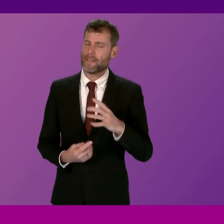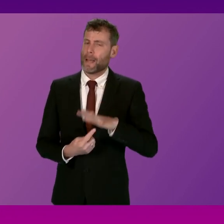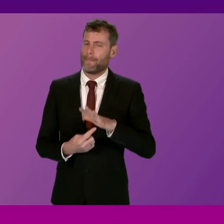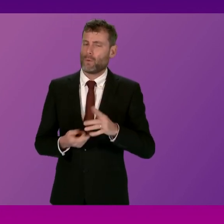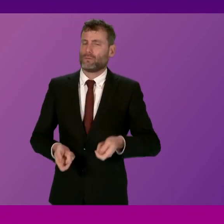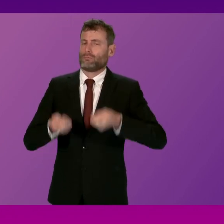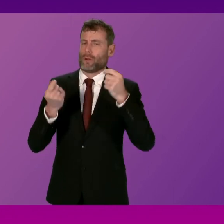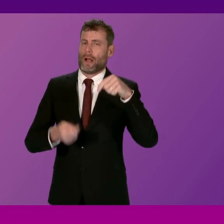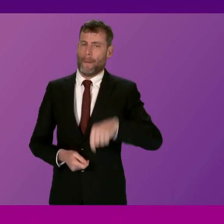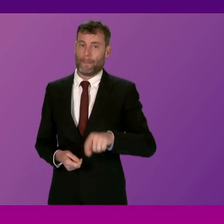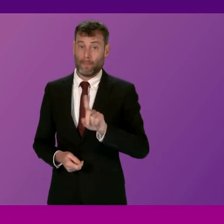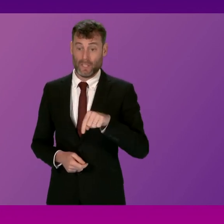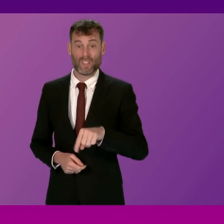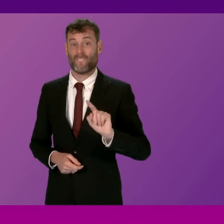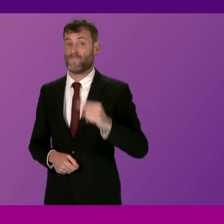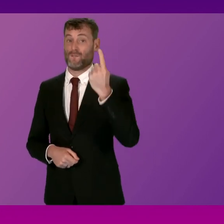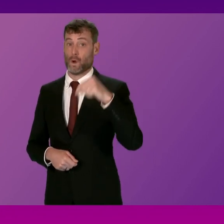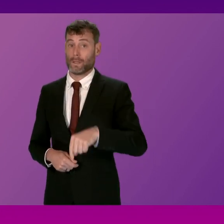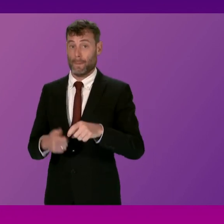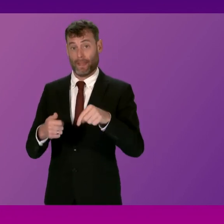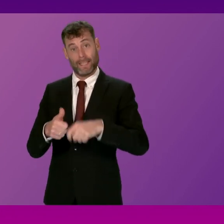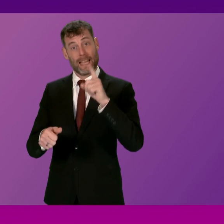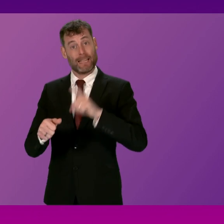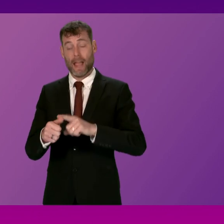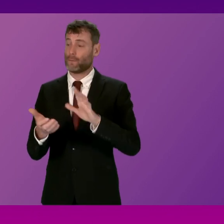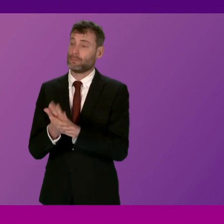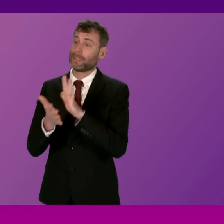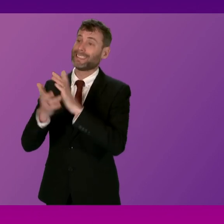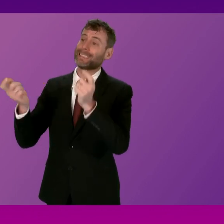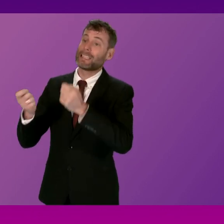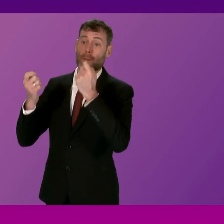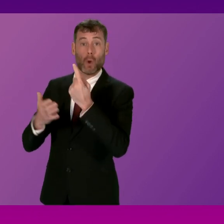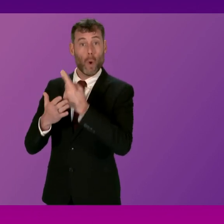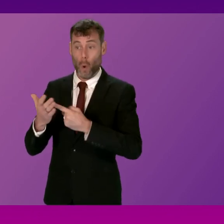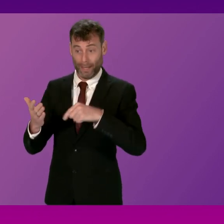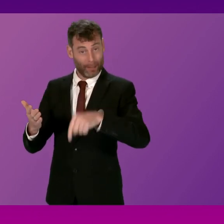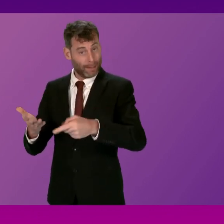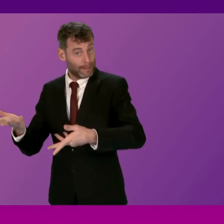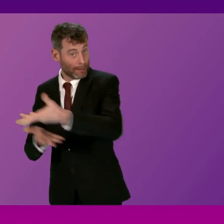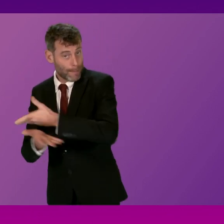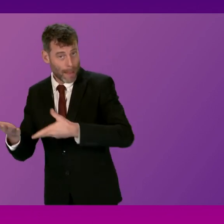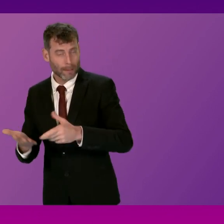First, for the first time, the day of recognition is celebrated with not just a members’ business debate, but with a full Government debate.